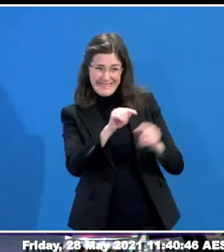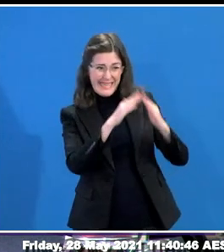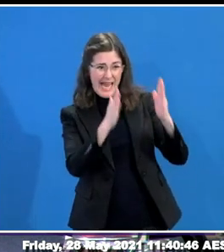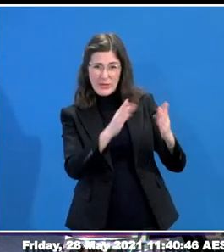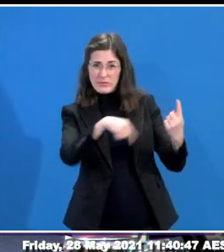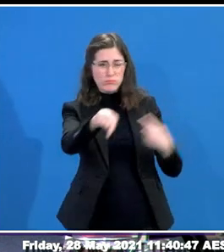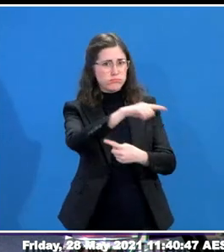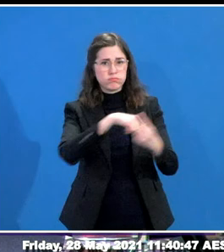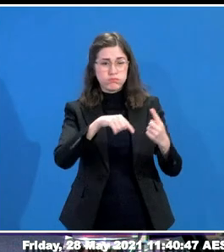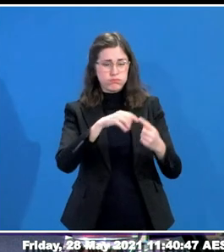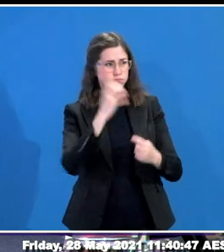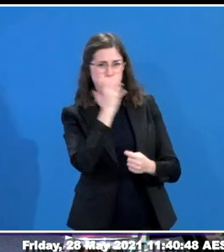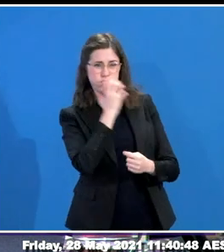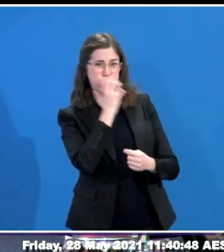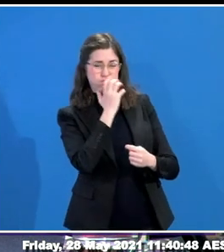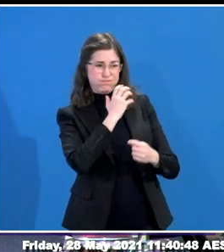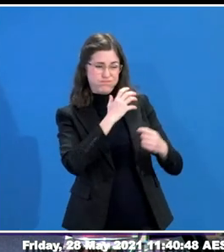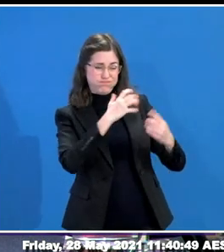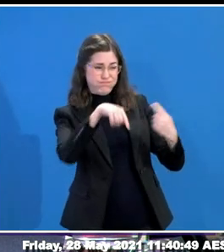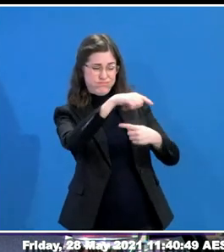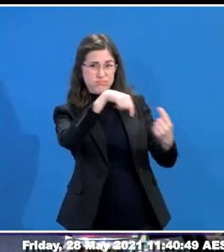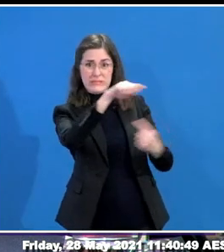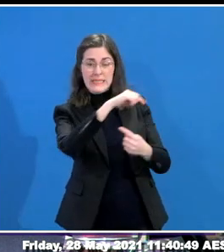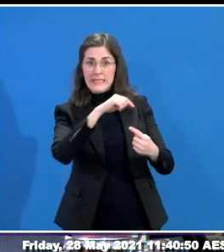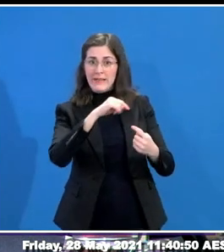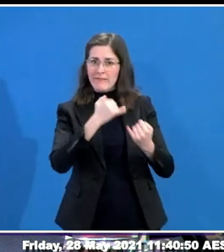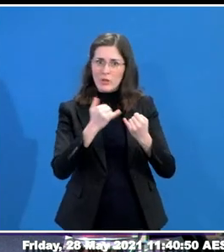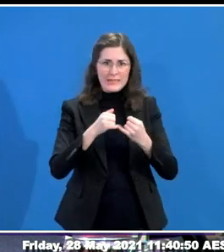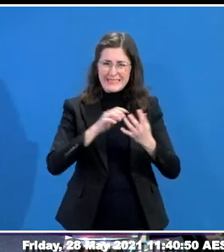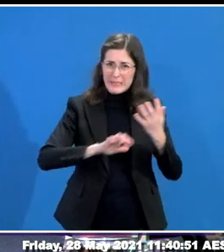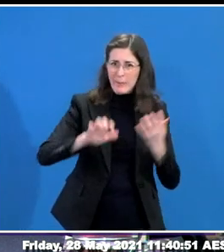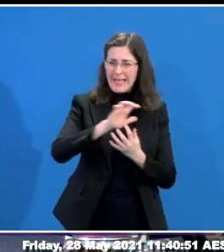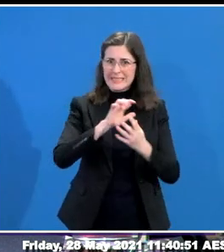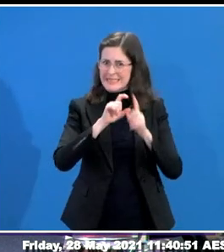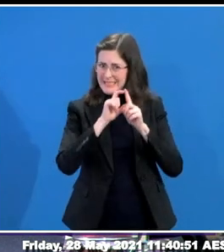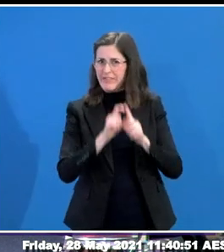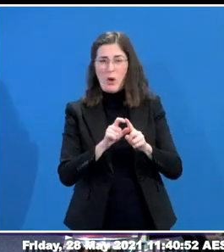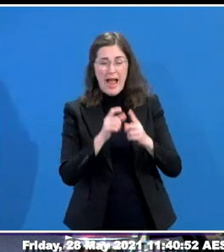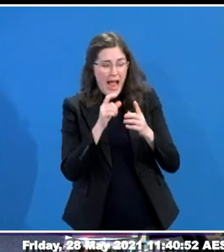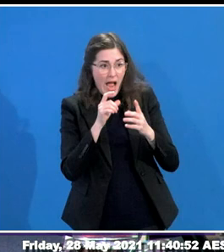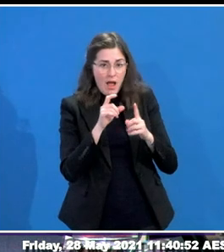I think that that then drives complexity with regards to staff around their NDIS